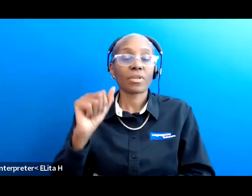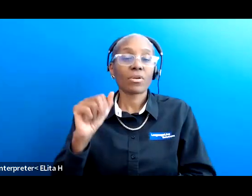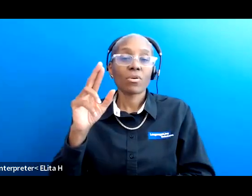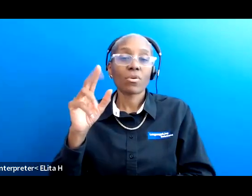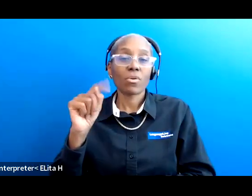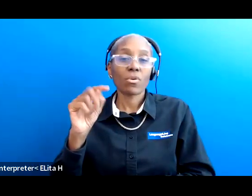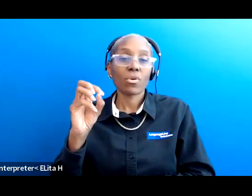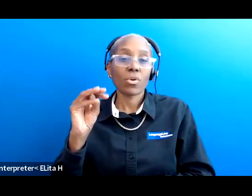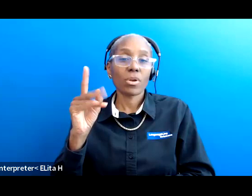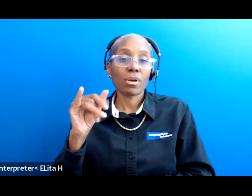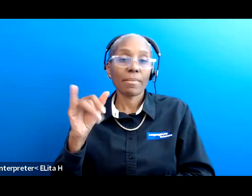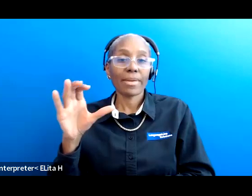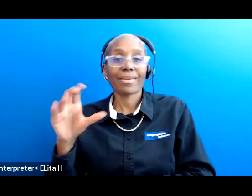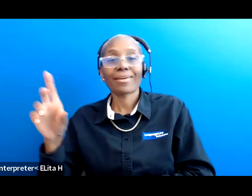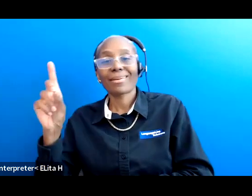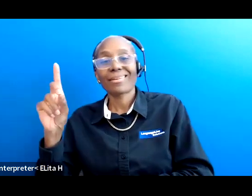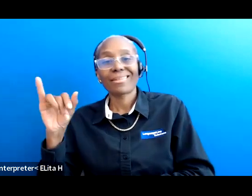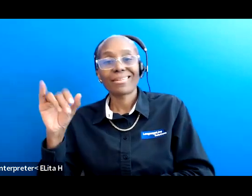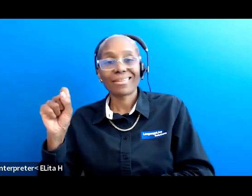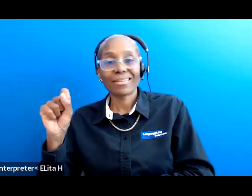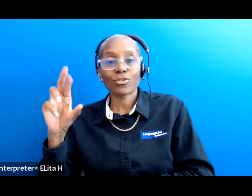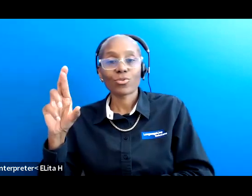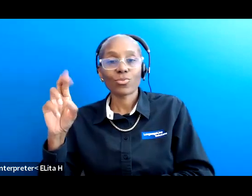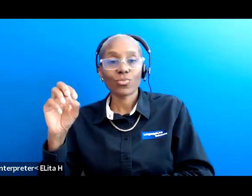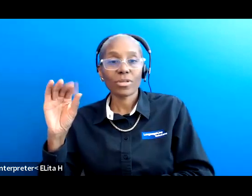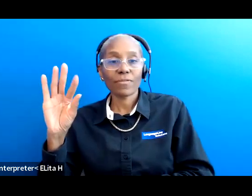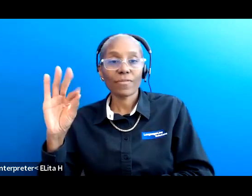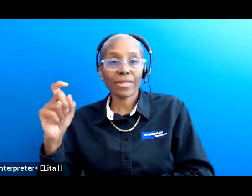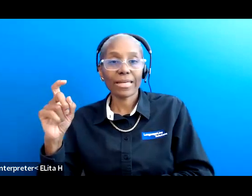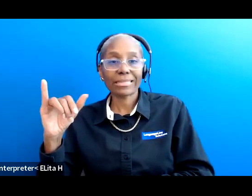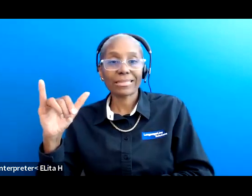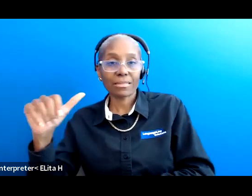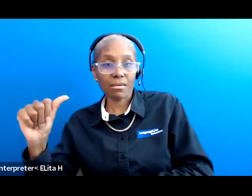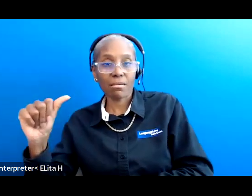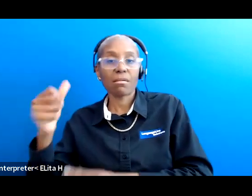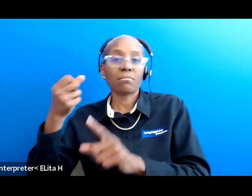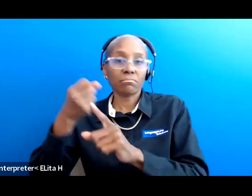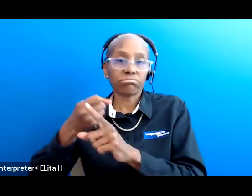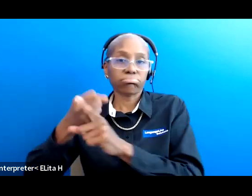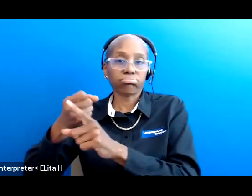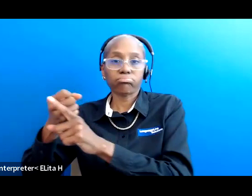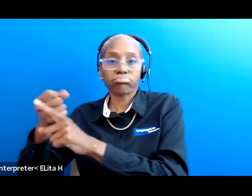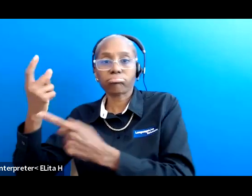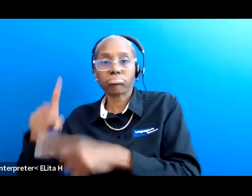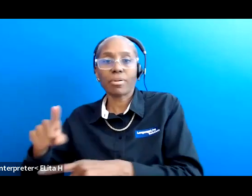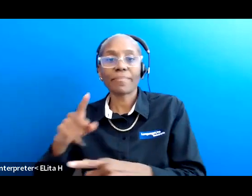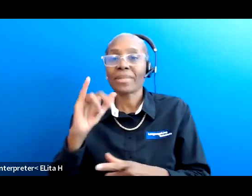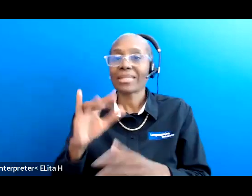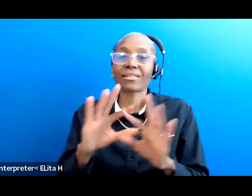So that catheter getting clogged can lead to autonomic dysreflexia episodes. So it's important that does not happen.